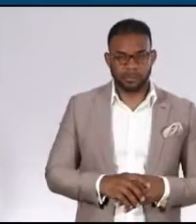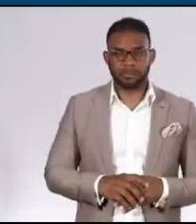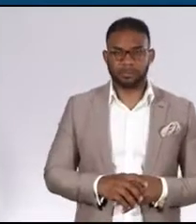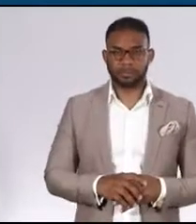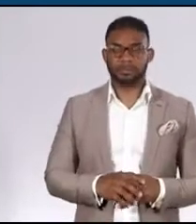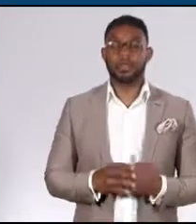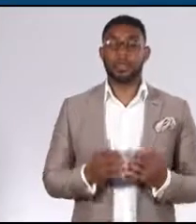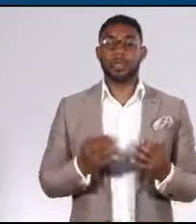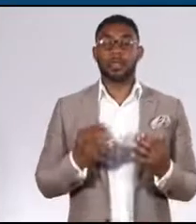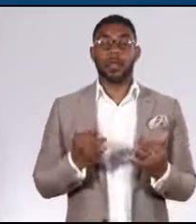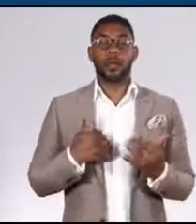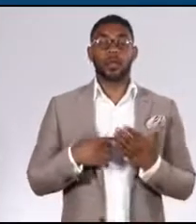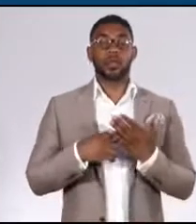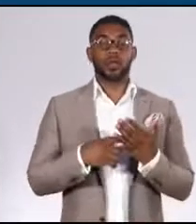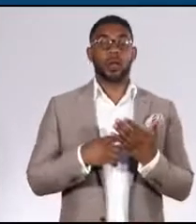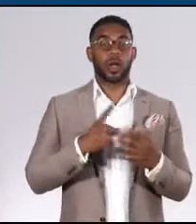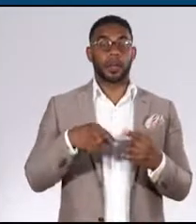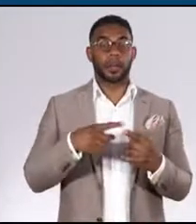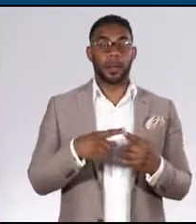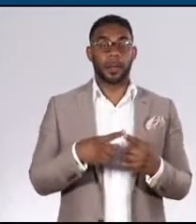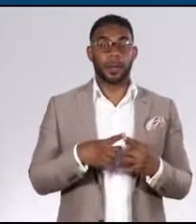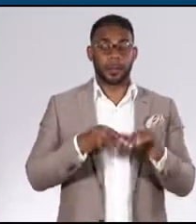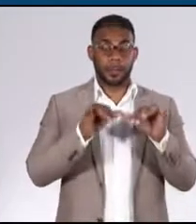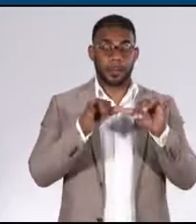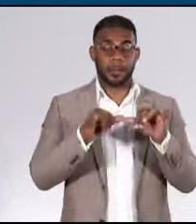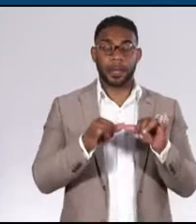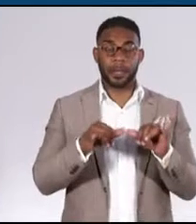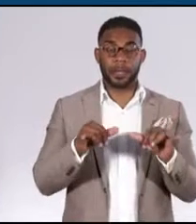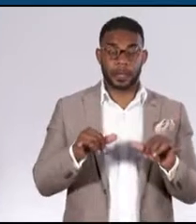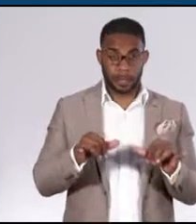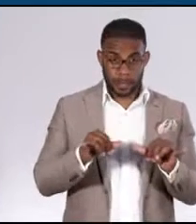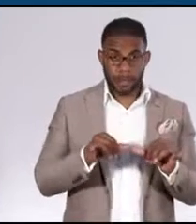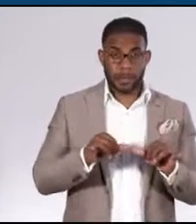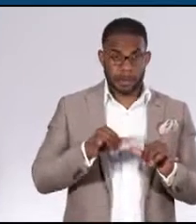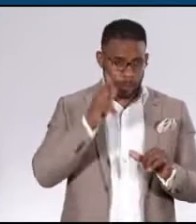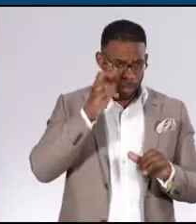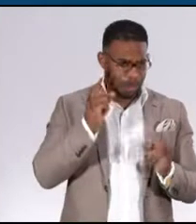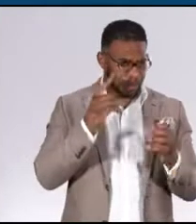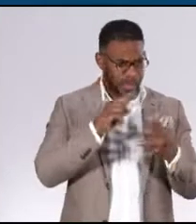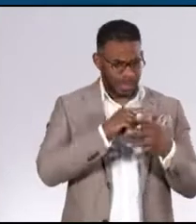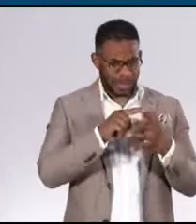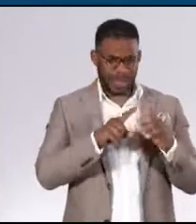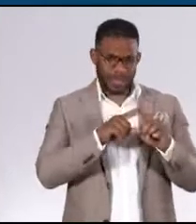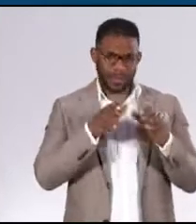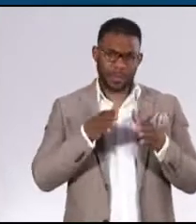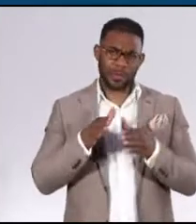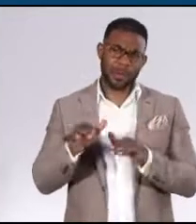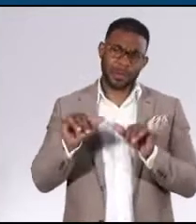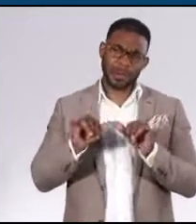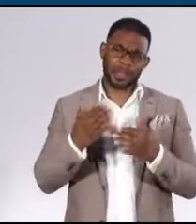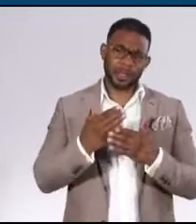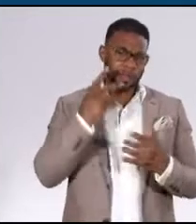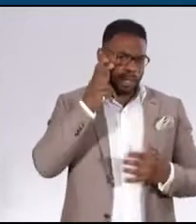when we talk, then about measuring hearing, it's important to understand there are many many ways of measuring someone's hearing function.